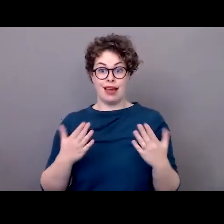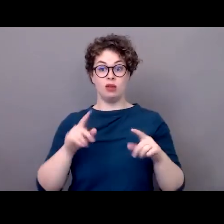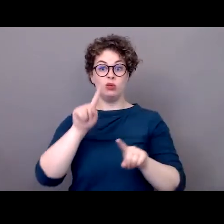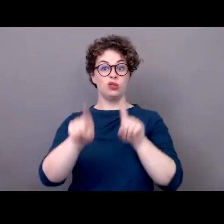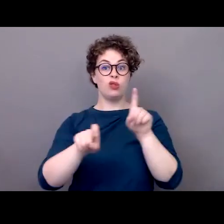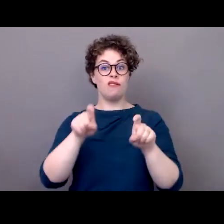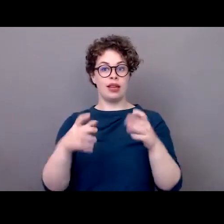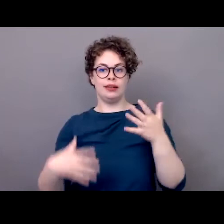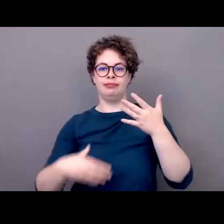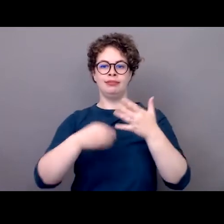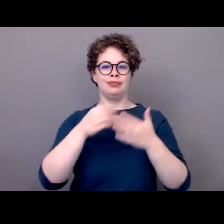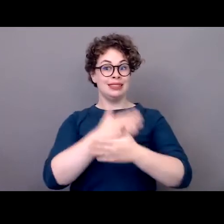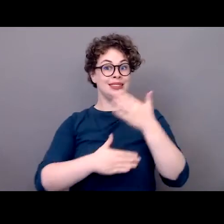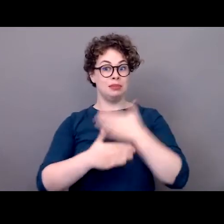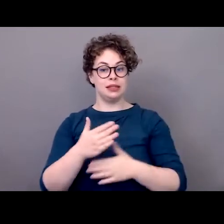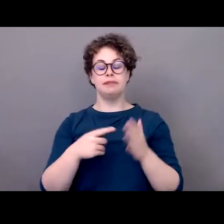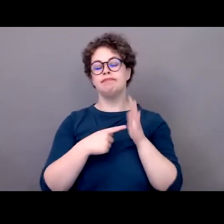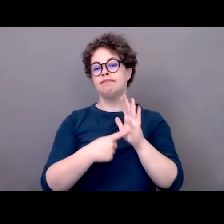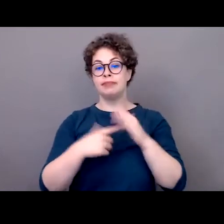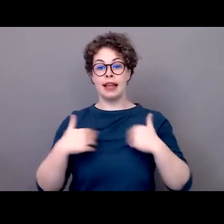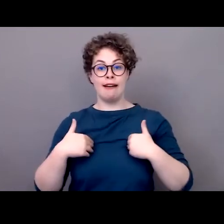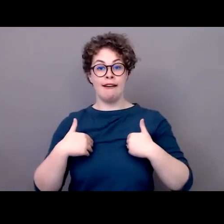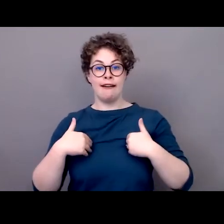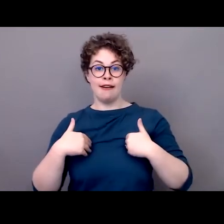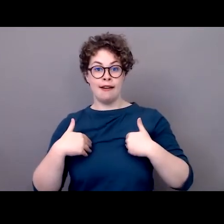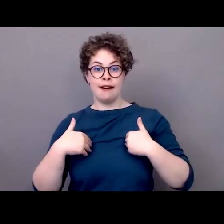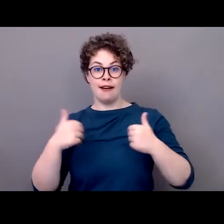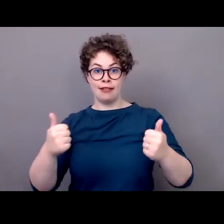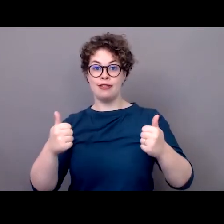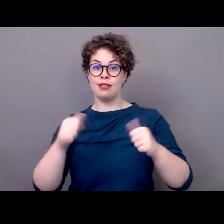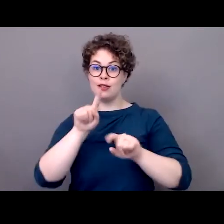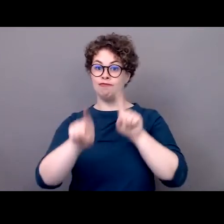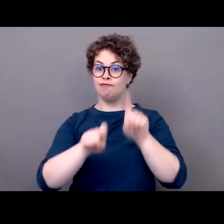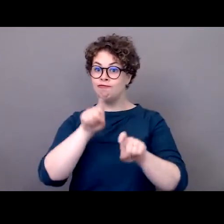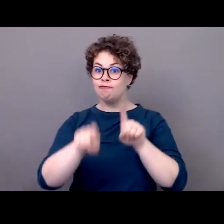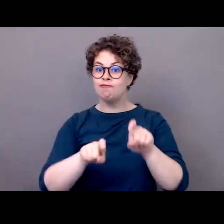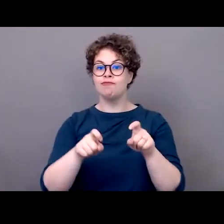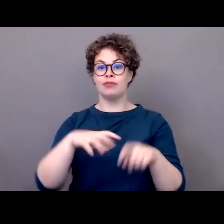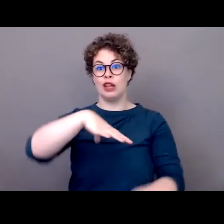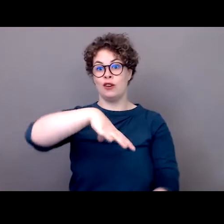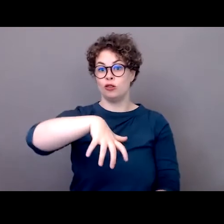demographic health surveys are done all around the world including recently in Nigeria.